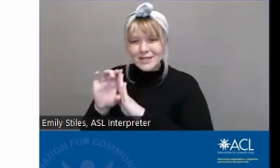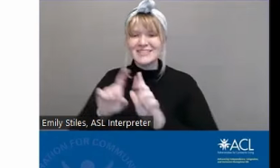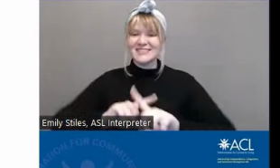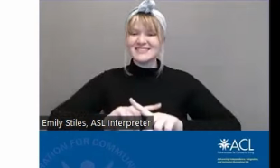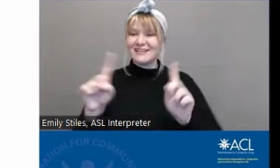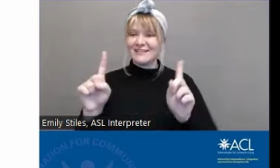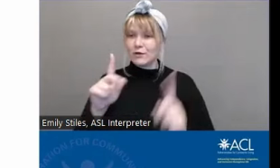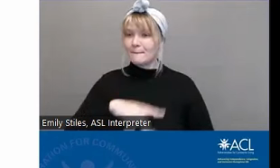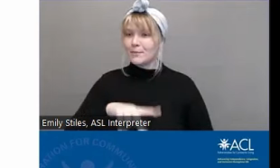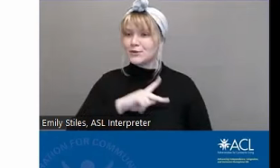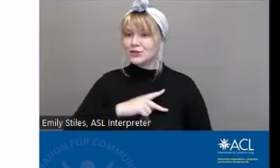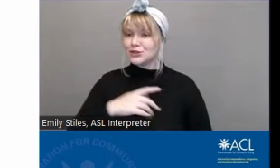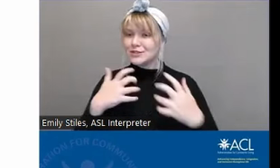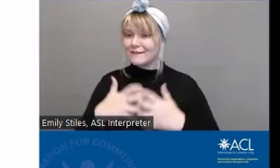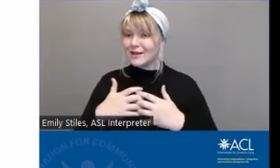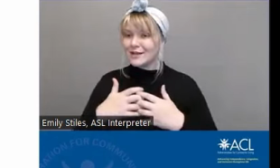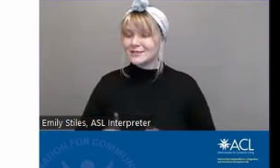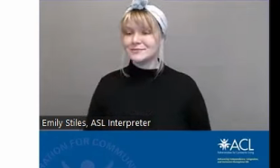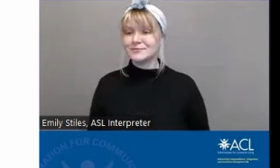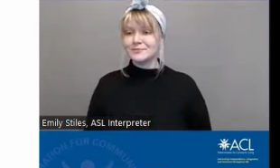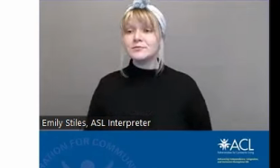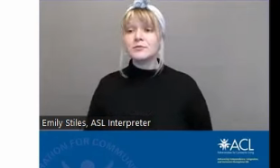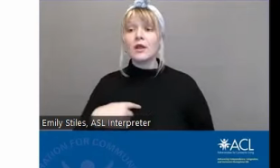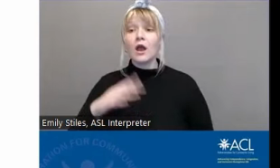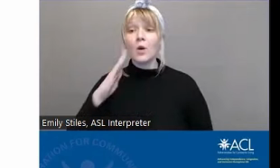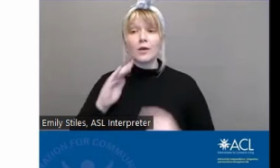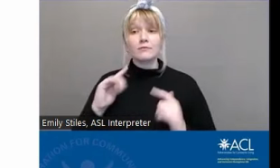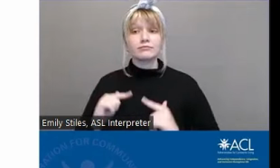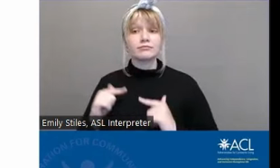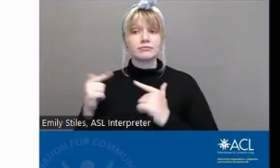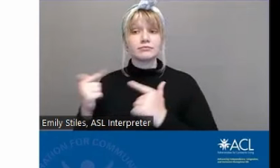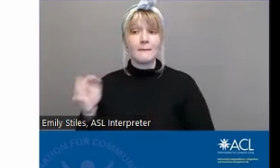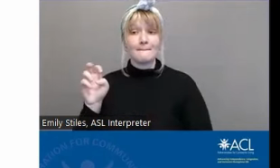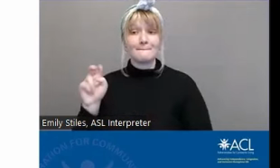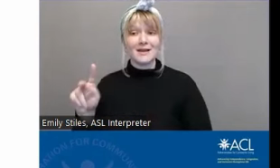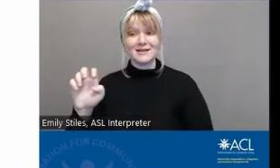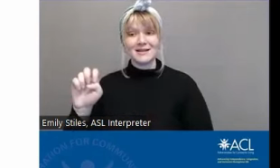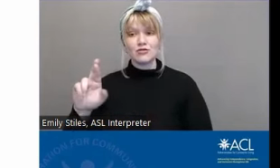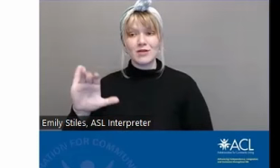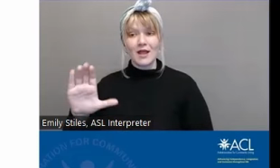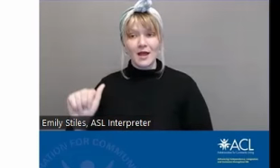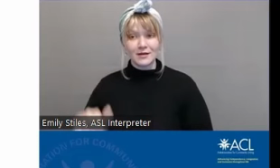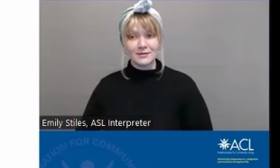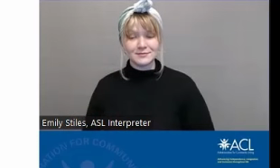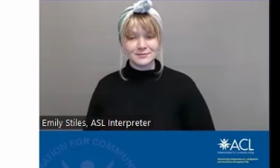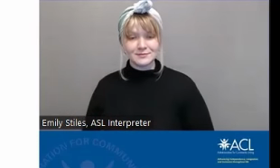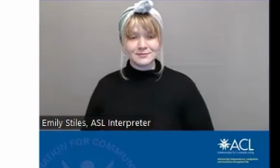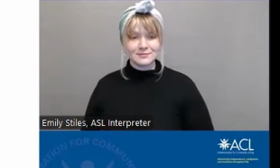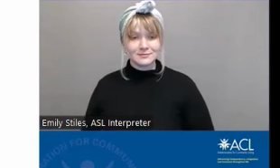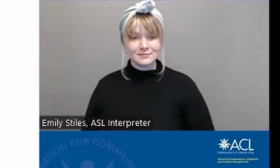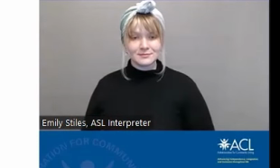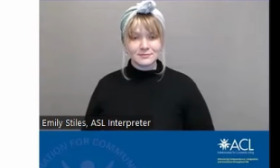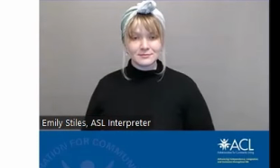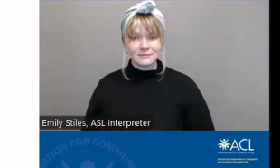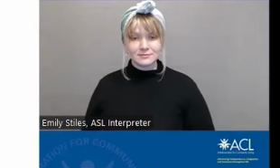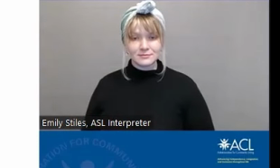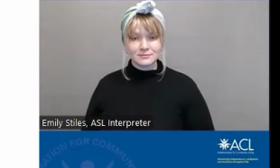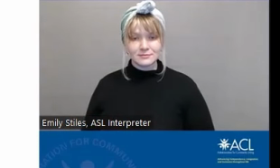I will hand it back to you, Erica. ERICA McFADDEN: Thank you, Rob.